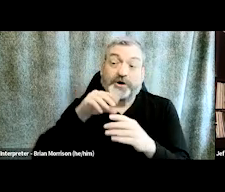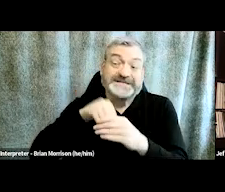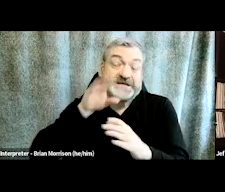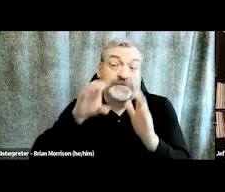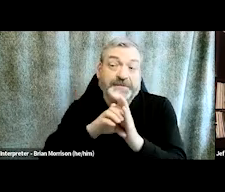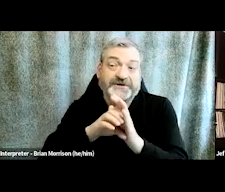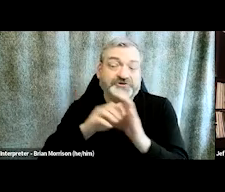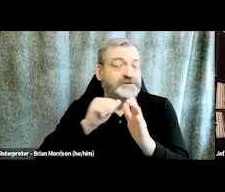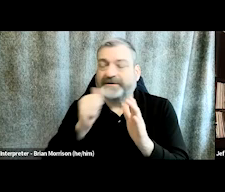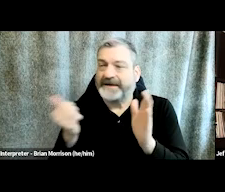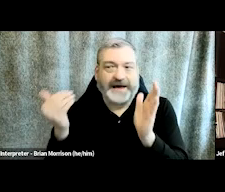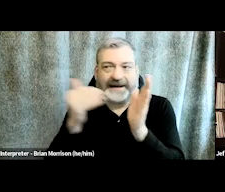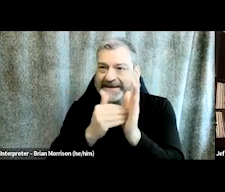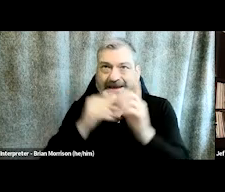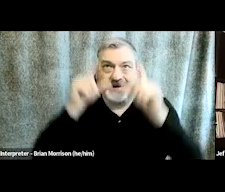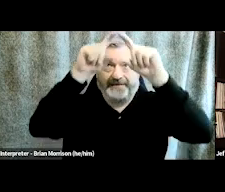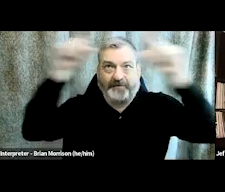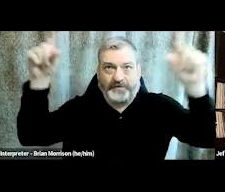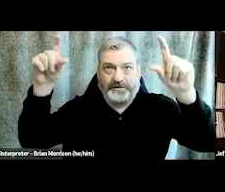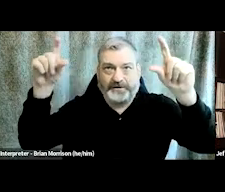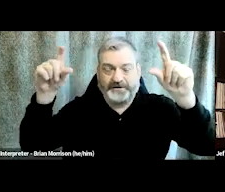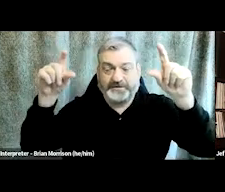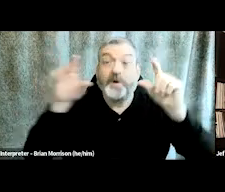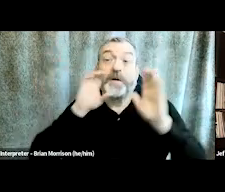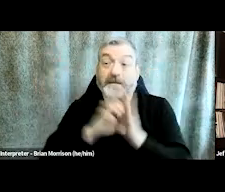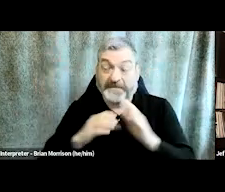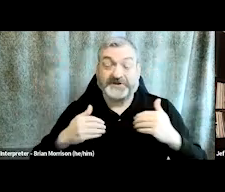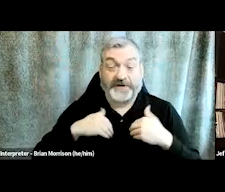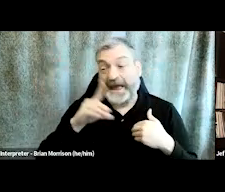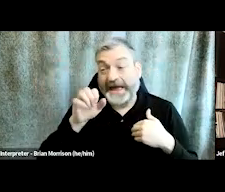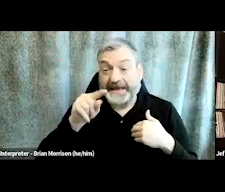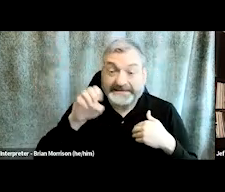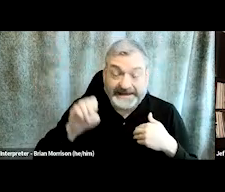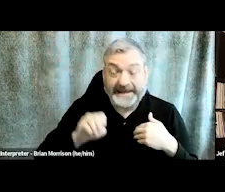which is the deadline, and a URL, the website for applying for this admission.